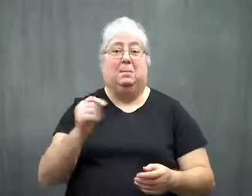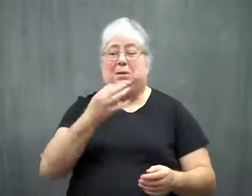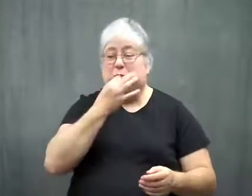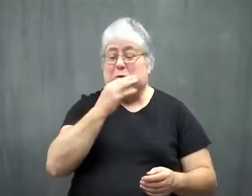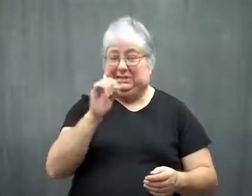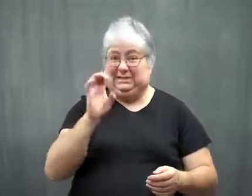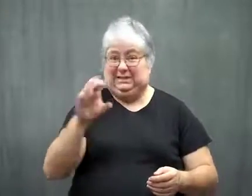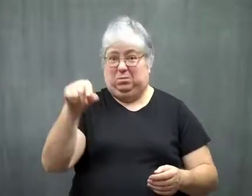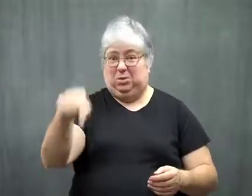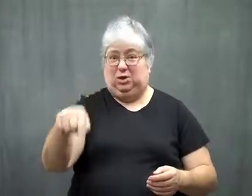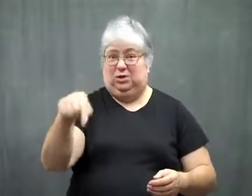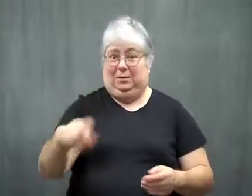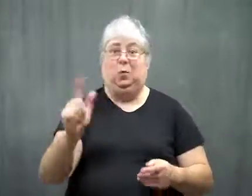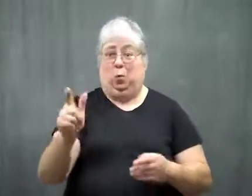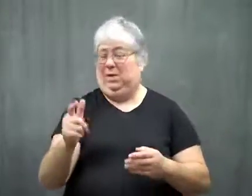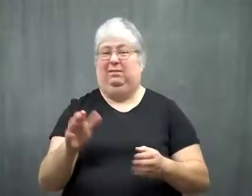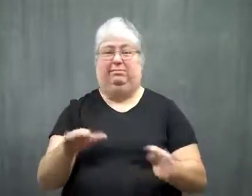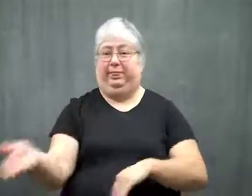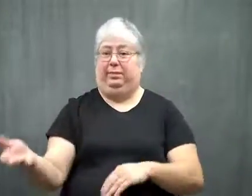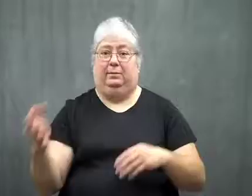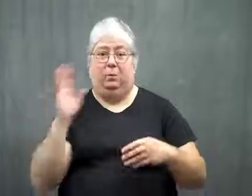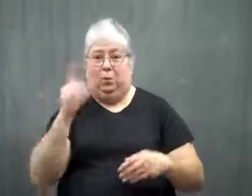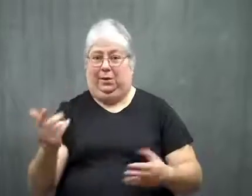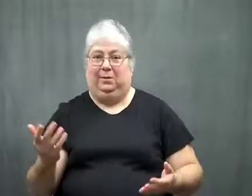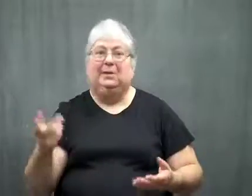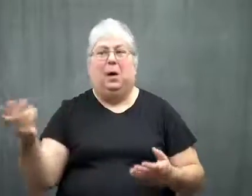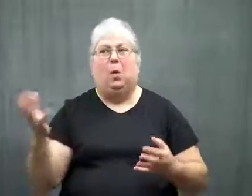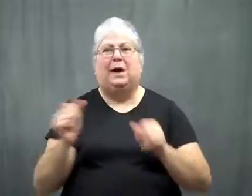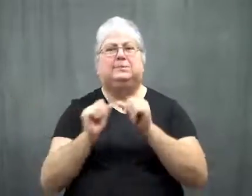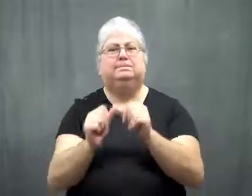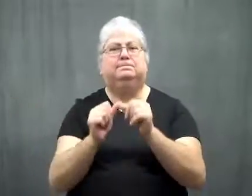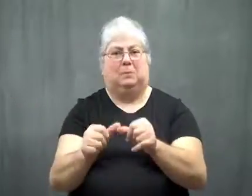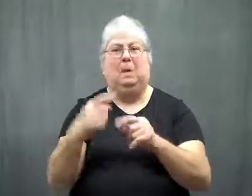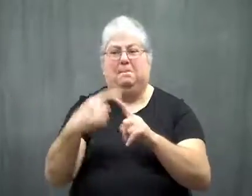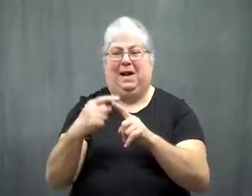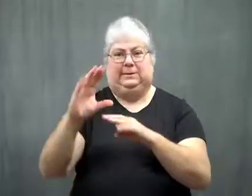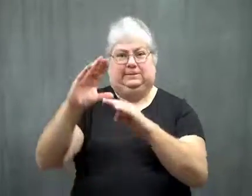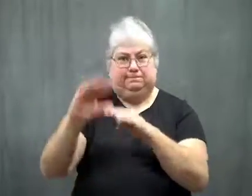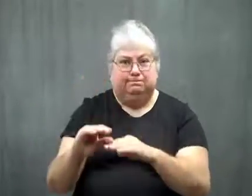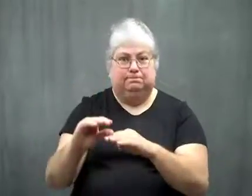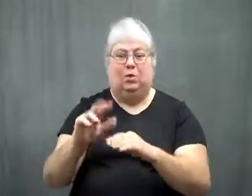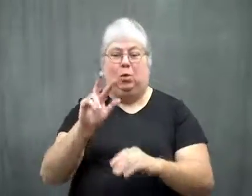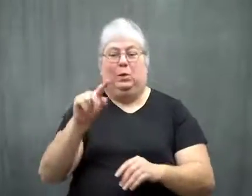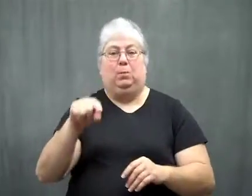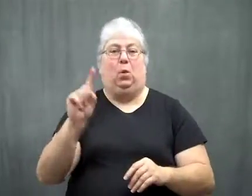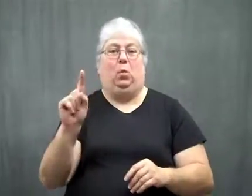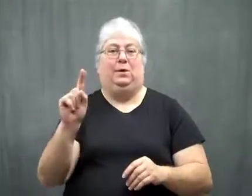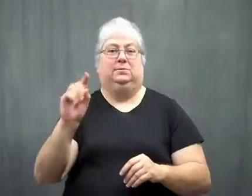This cut will expire this coming December.